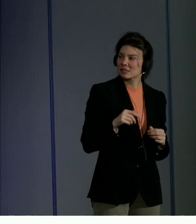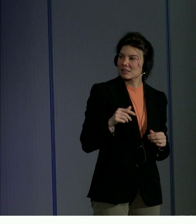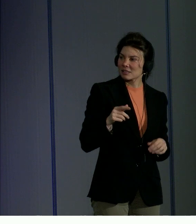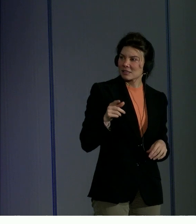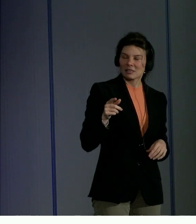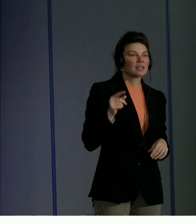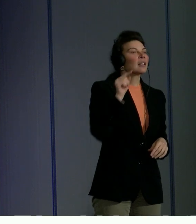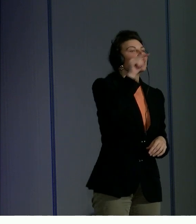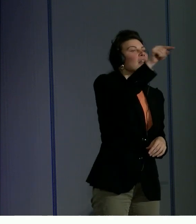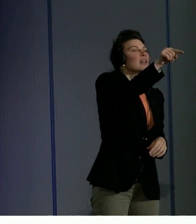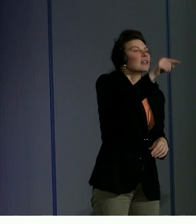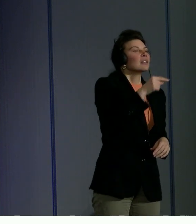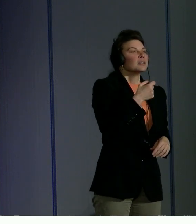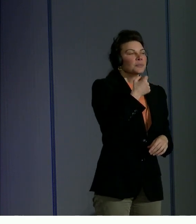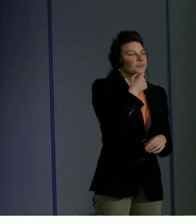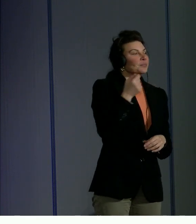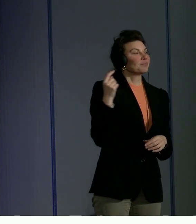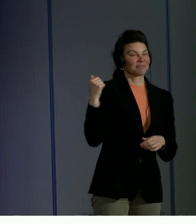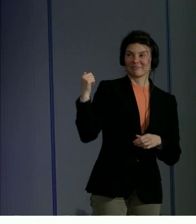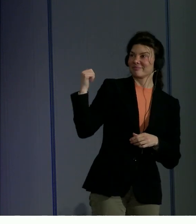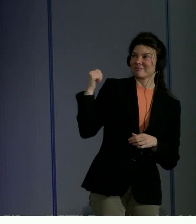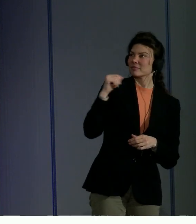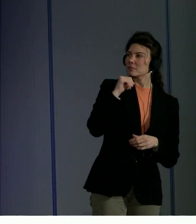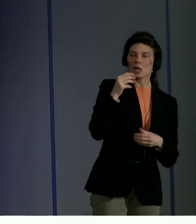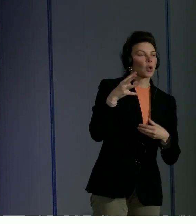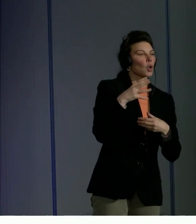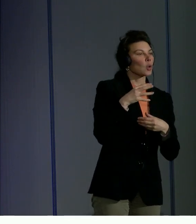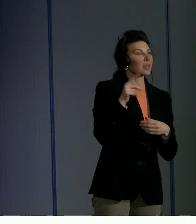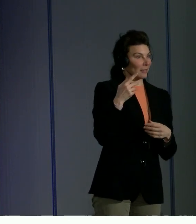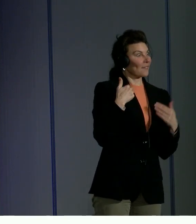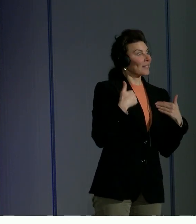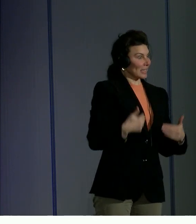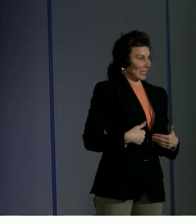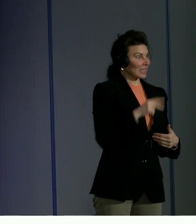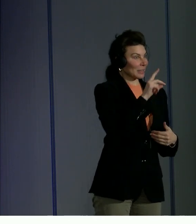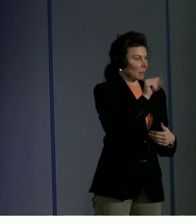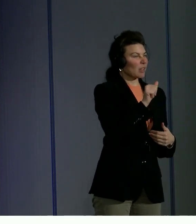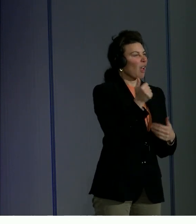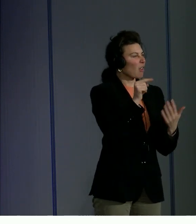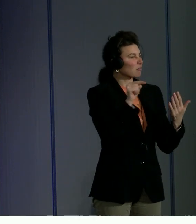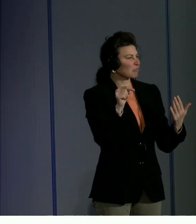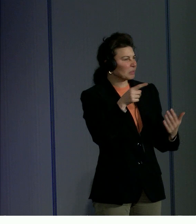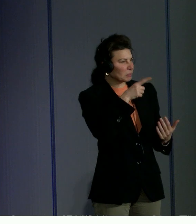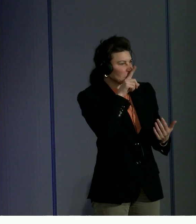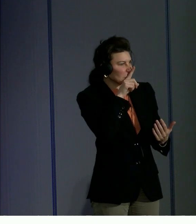any other kind of disability besides physical abilities, and I also notice it doesn't include,